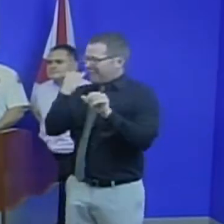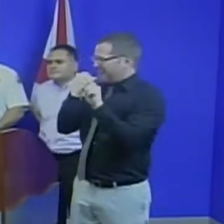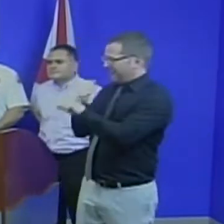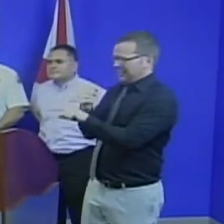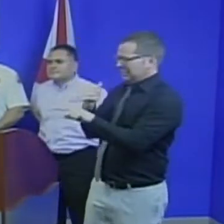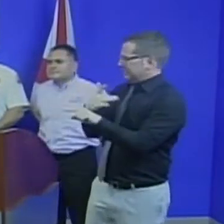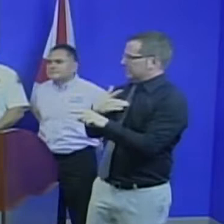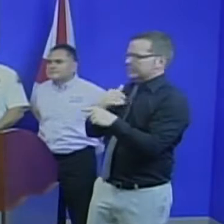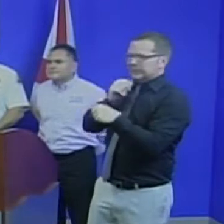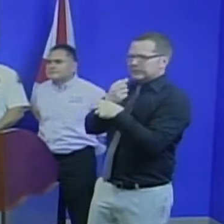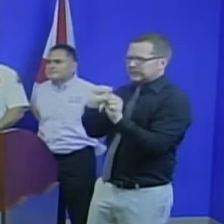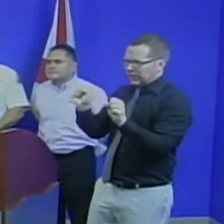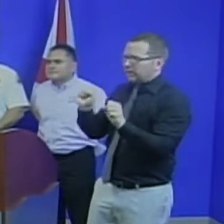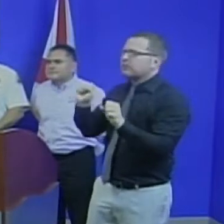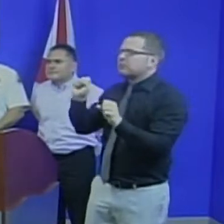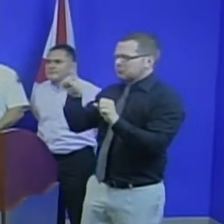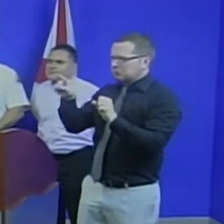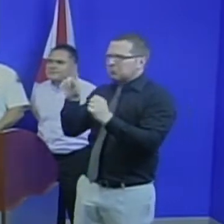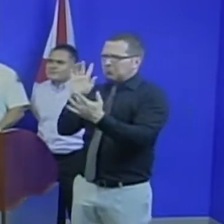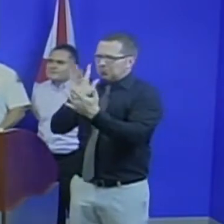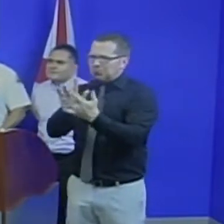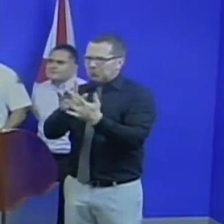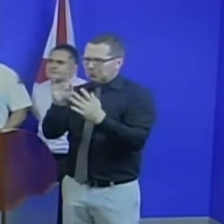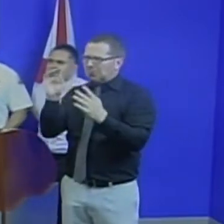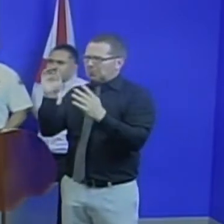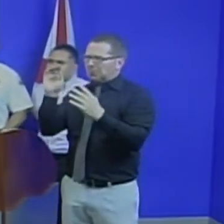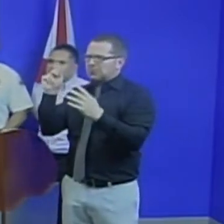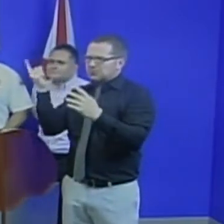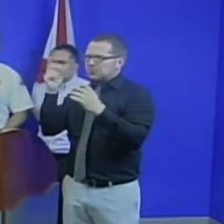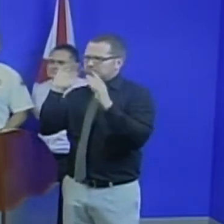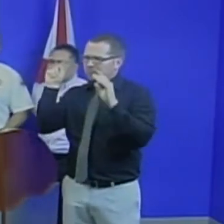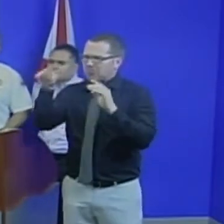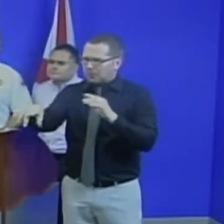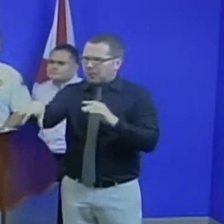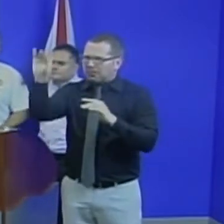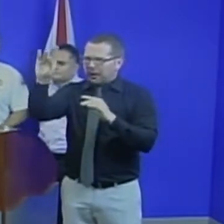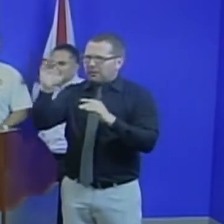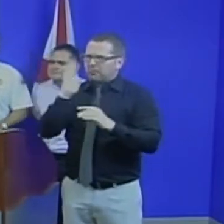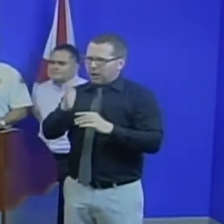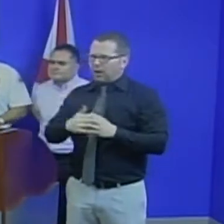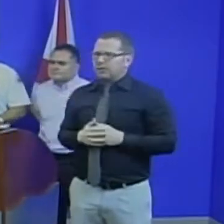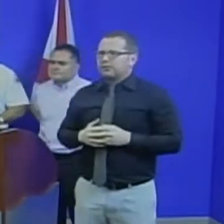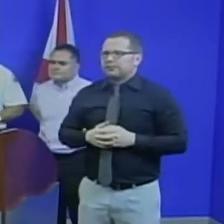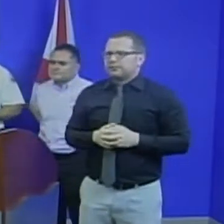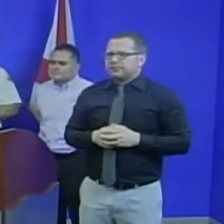SO IF YOU'RE IN A HOTEL, STAY IF YOU HAVE A FRIEND OR FAMILY MEMBER HERE, GO THERE.